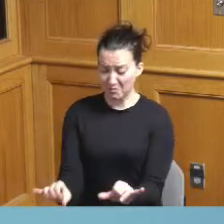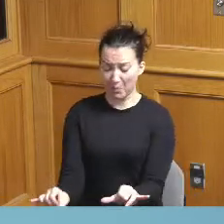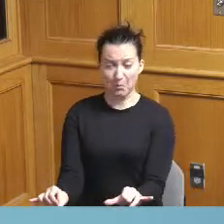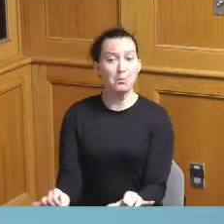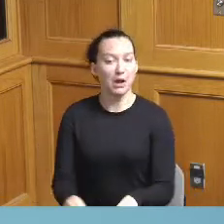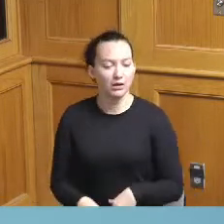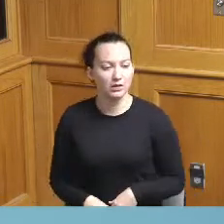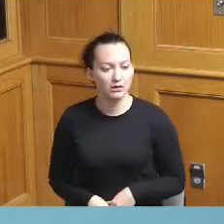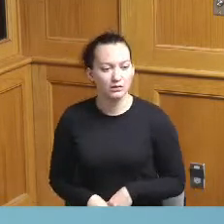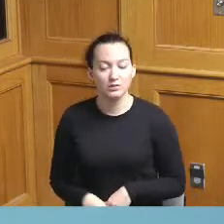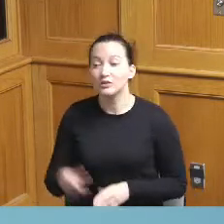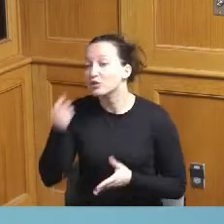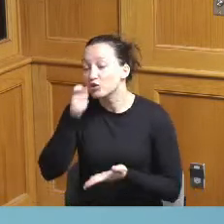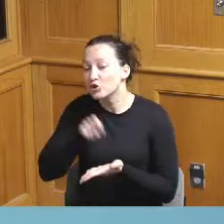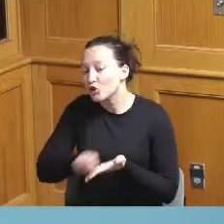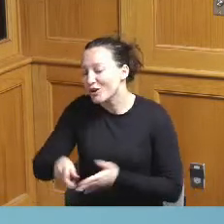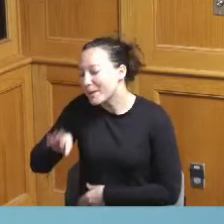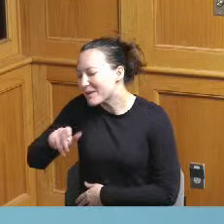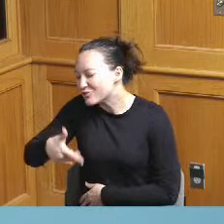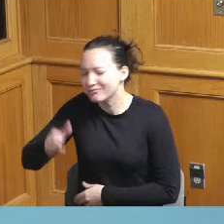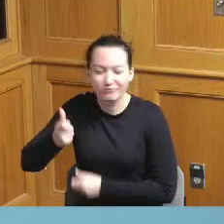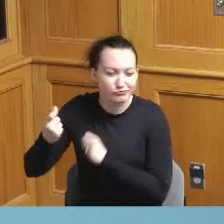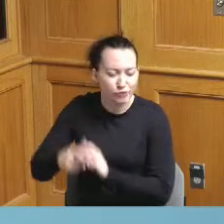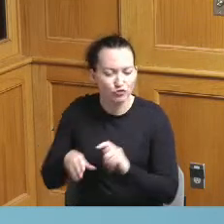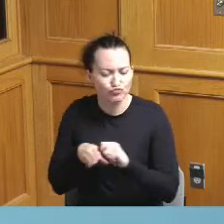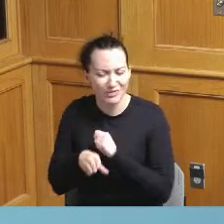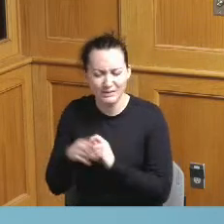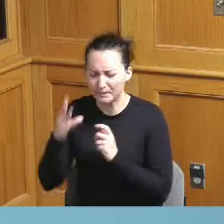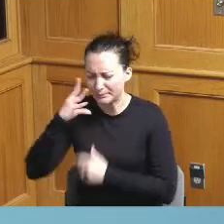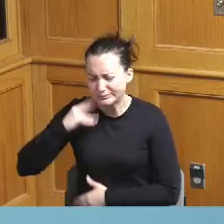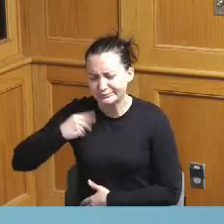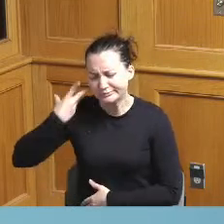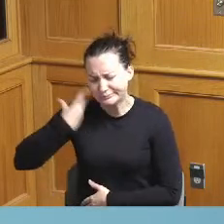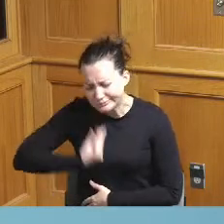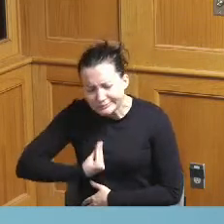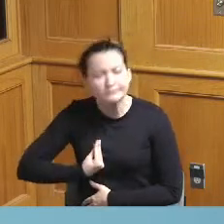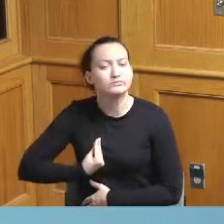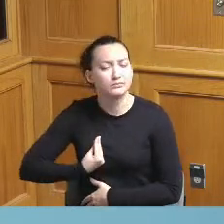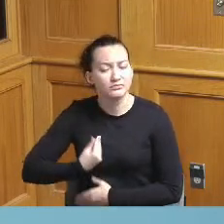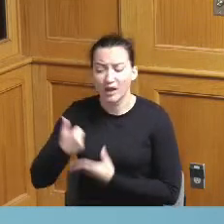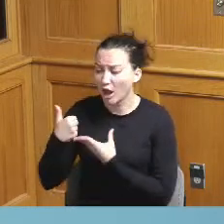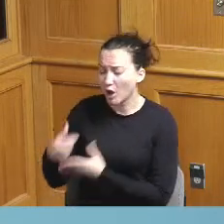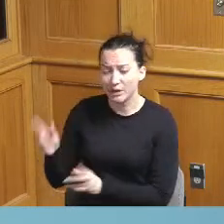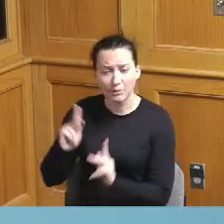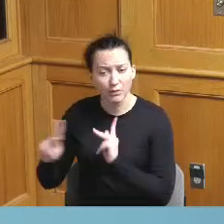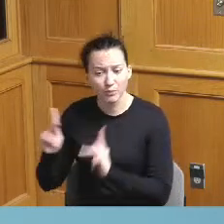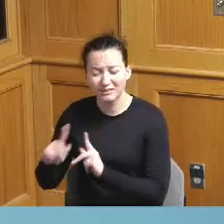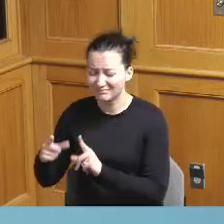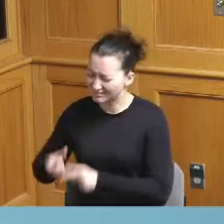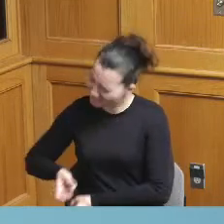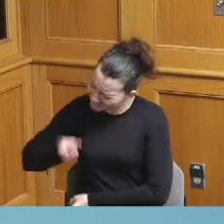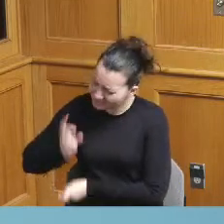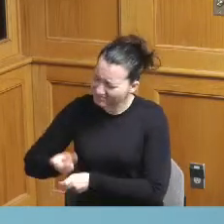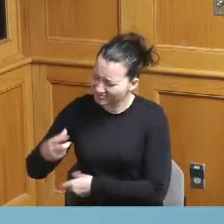our clerks and magistrates are highly trained have years of experience and are helping individuals with some of the toughest issues in their life